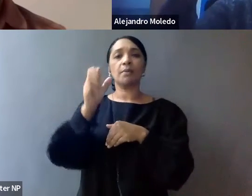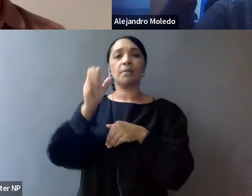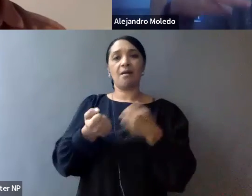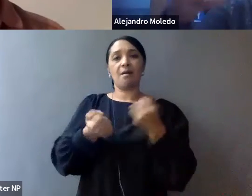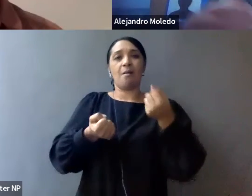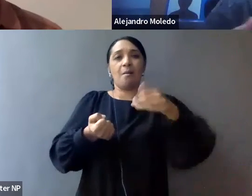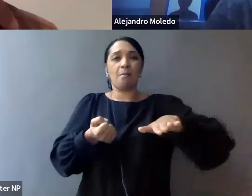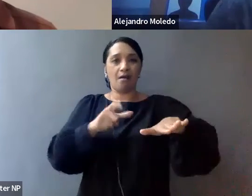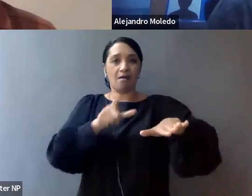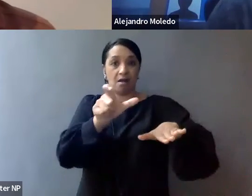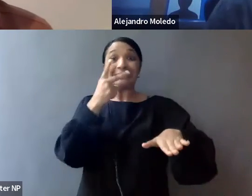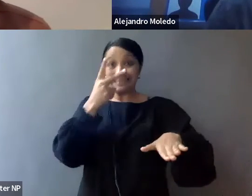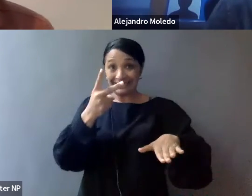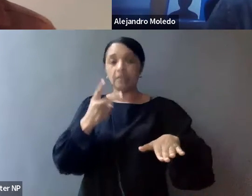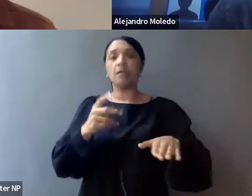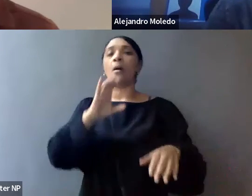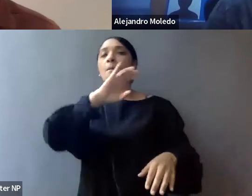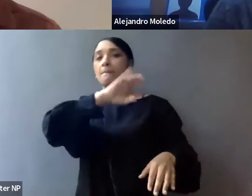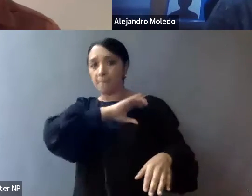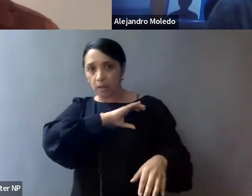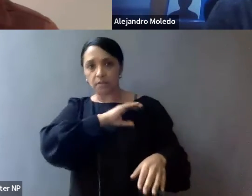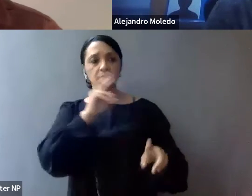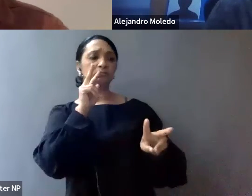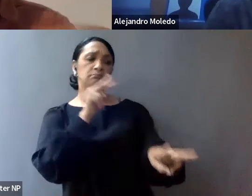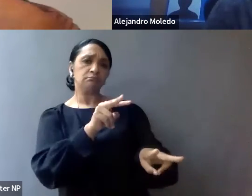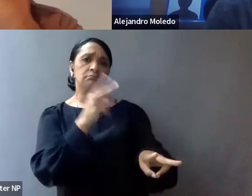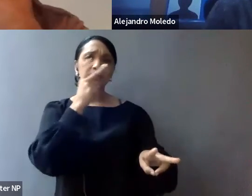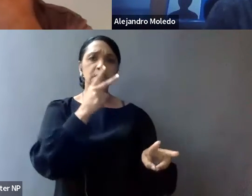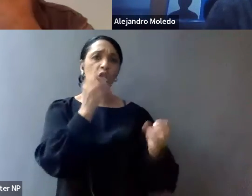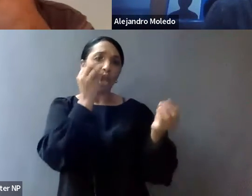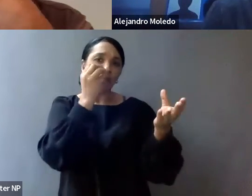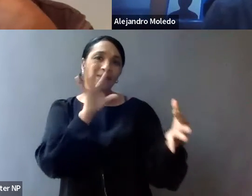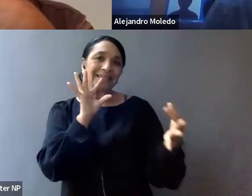You'll see the police will be able to check who is the holder easily.